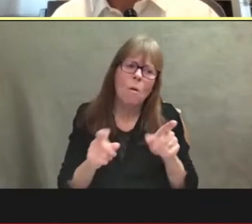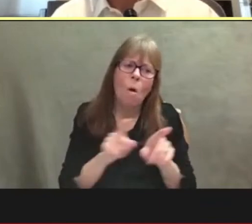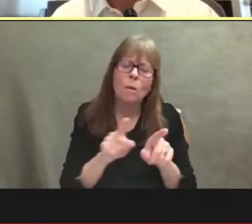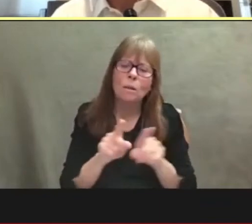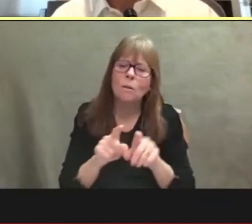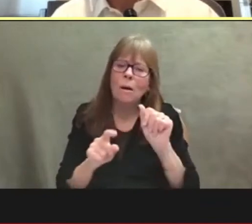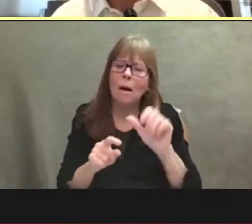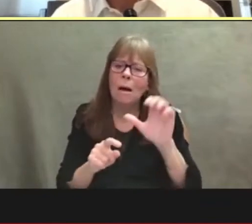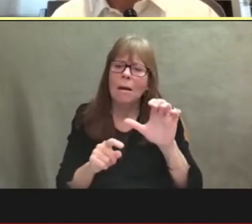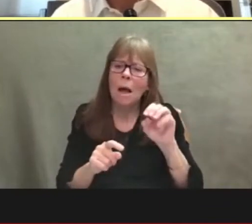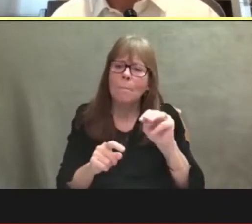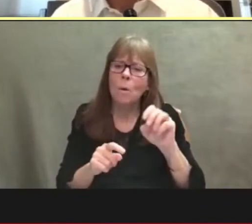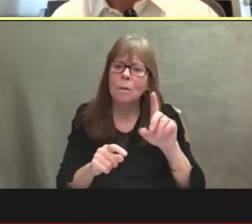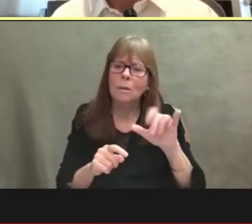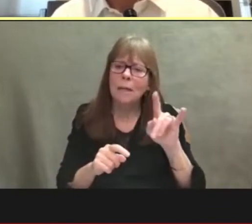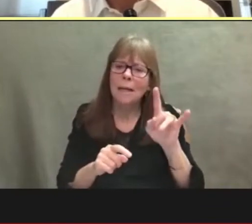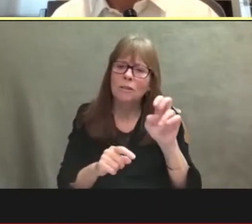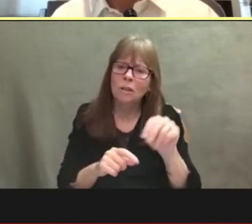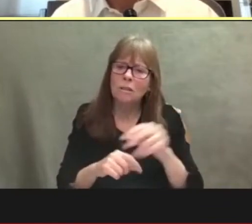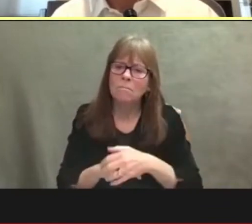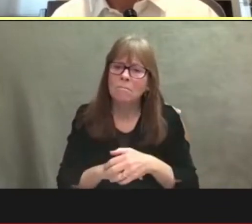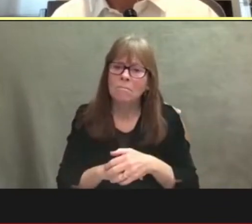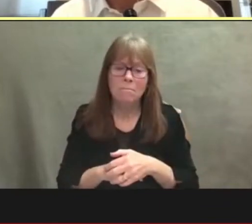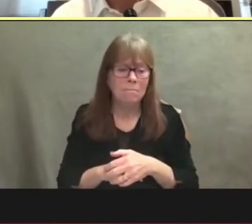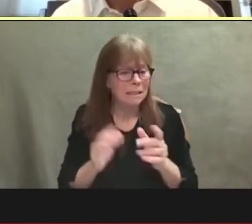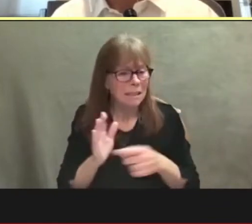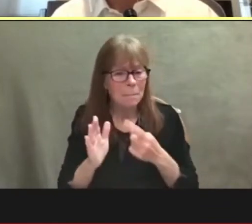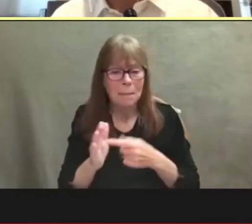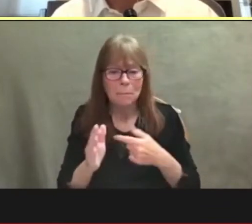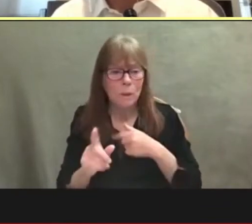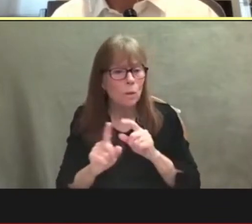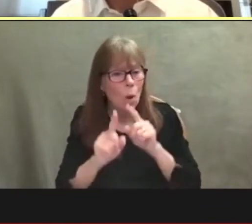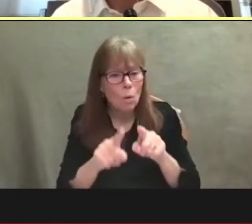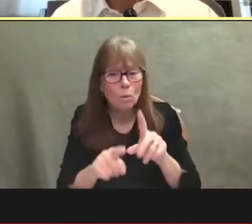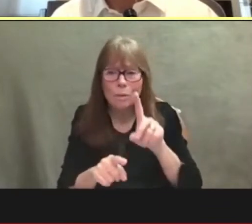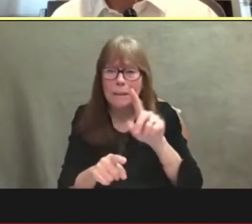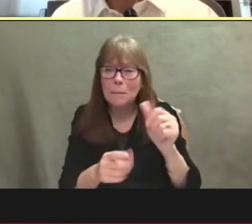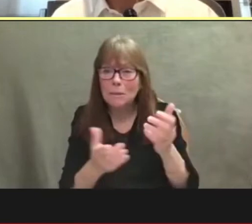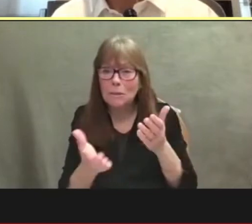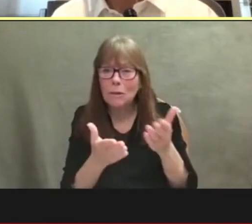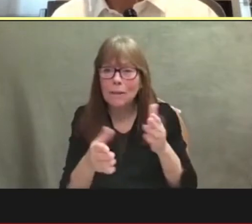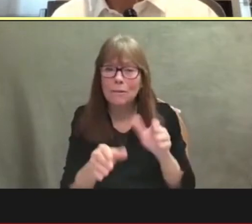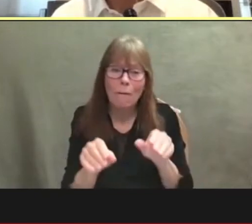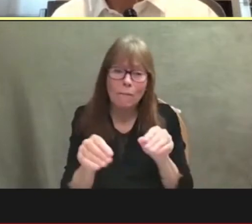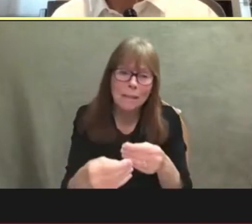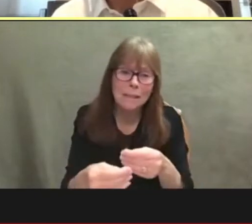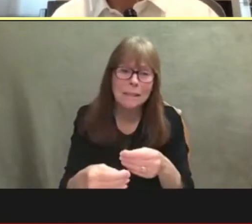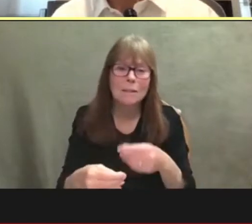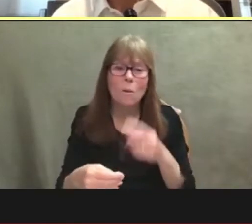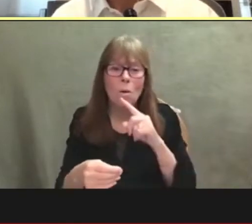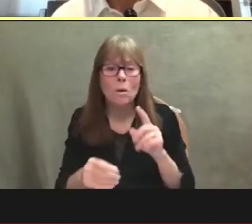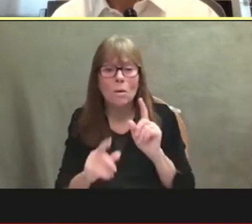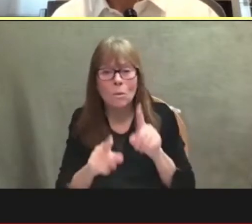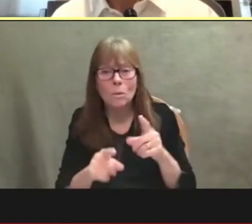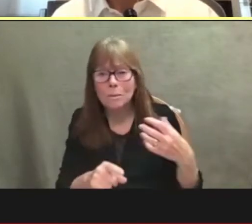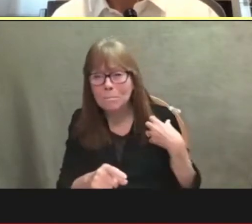like a beggar when we're going to the disability service office or boss and asking, “Please